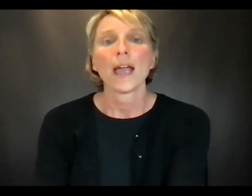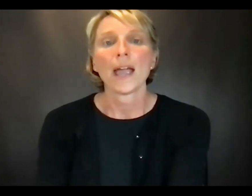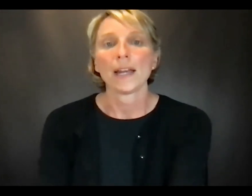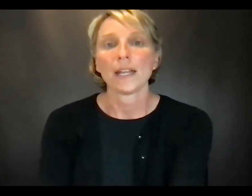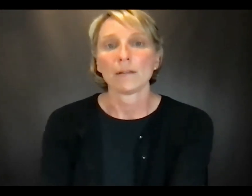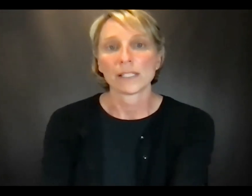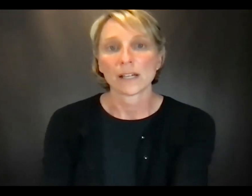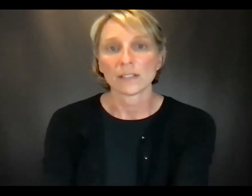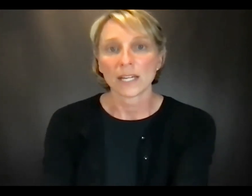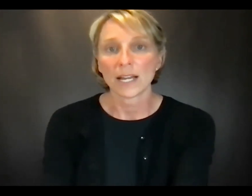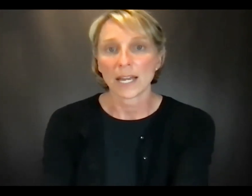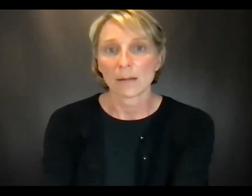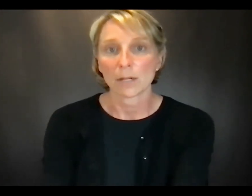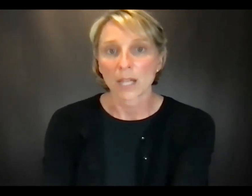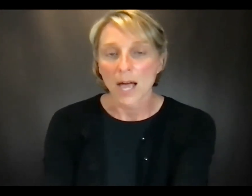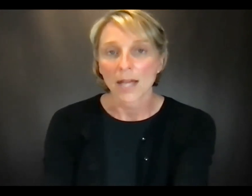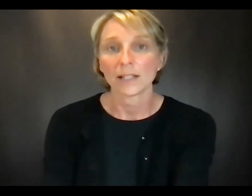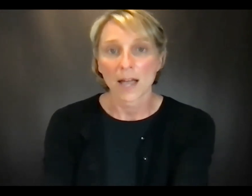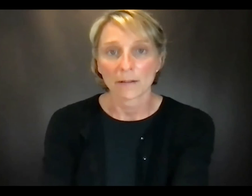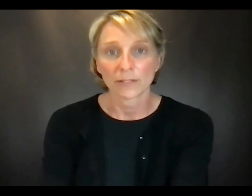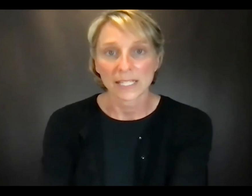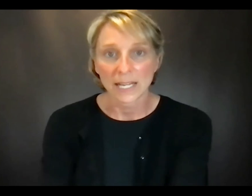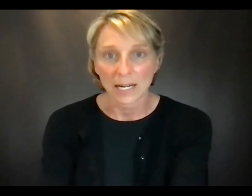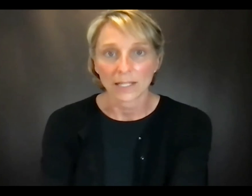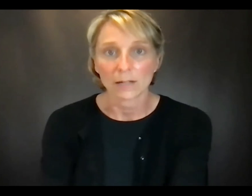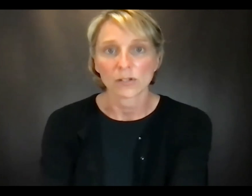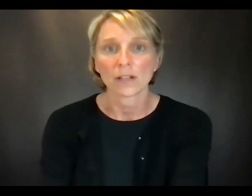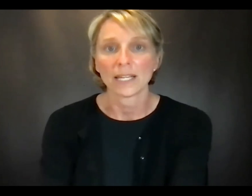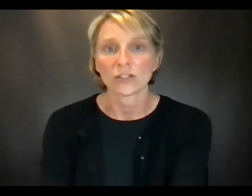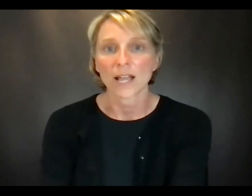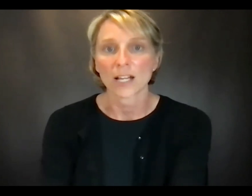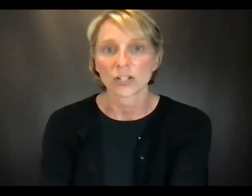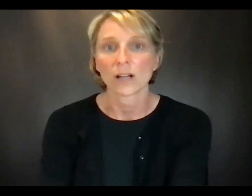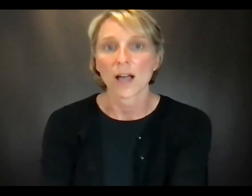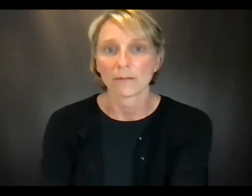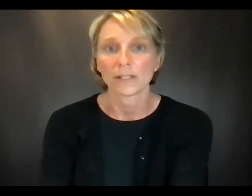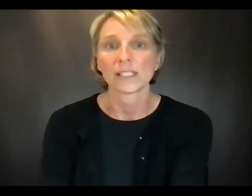and it resulted in a Milan conference in Italy. It was called the International Conference